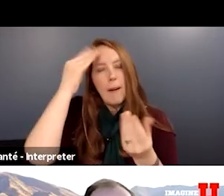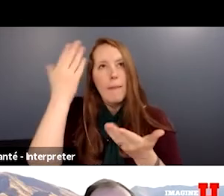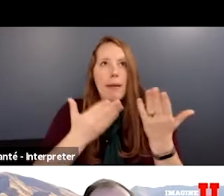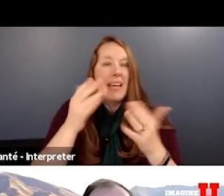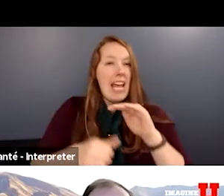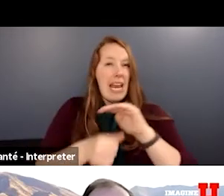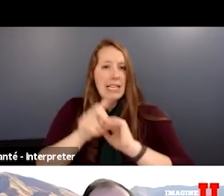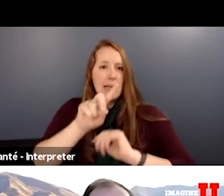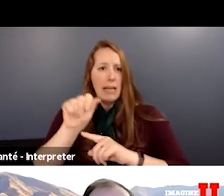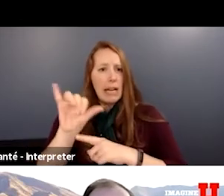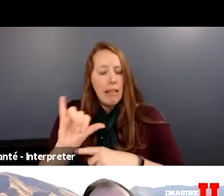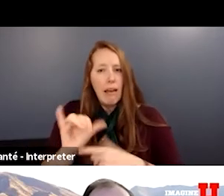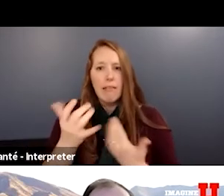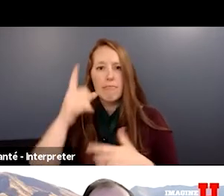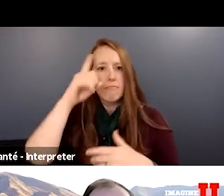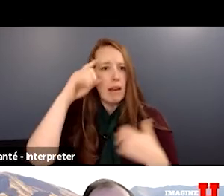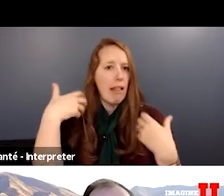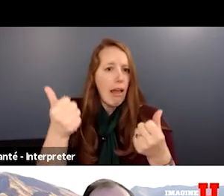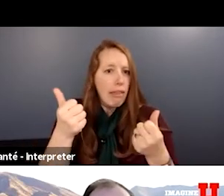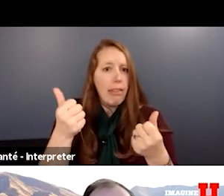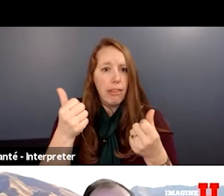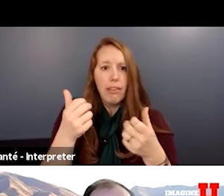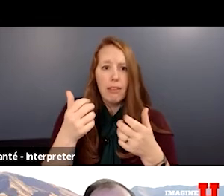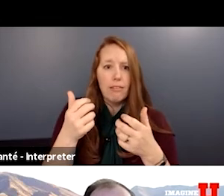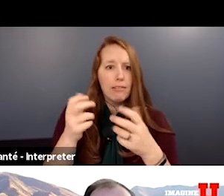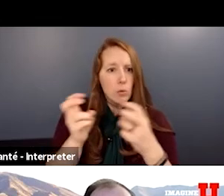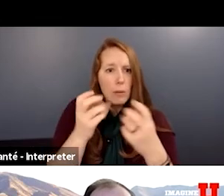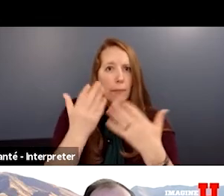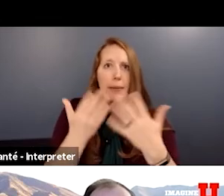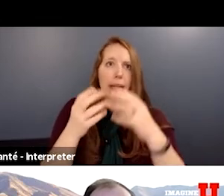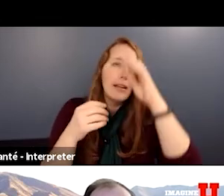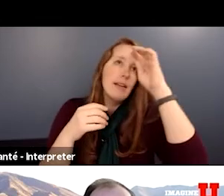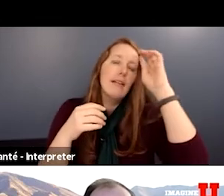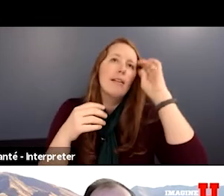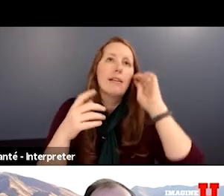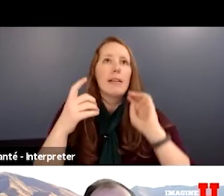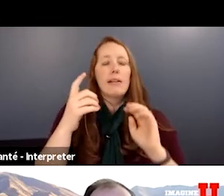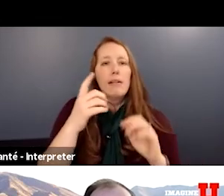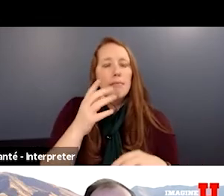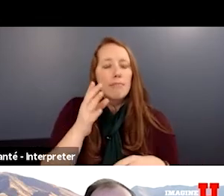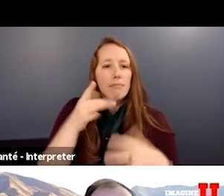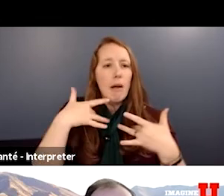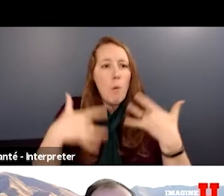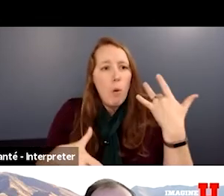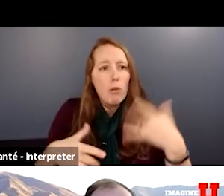bipolar disorder, students and people in the community with ADHD or learning disabilities,